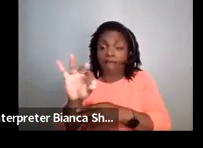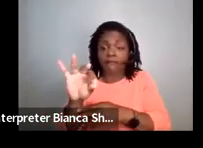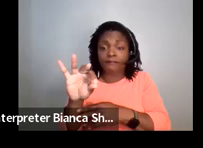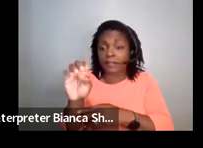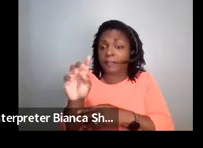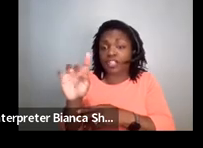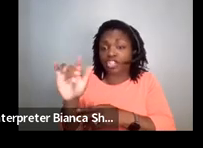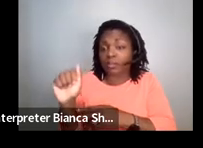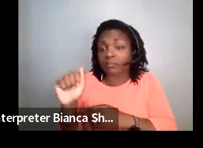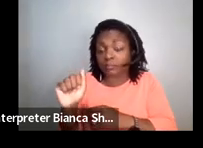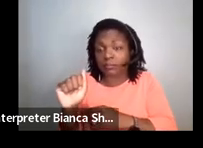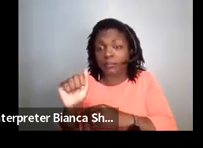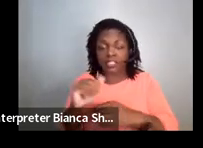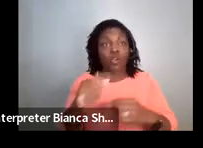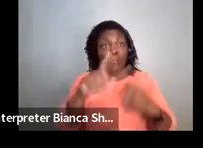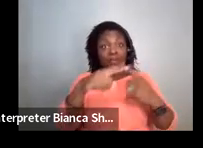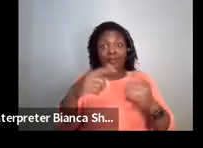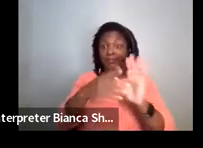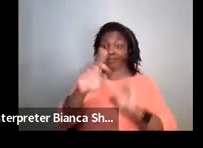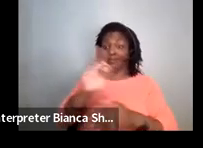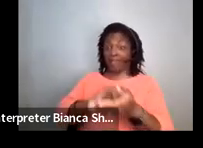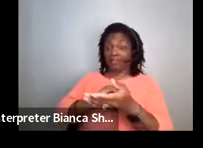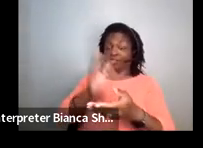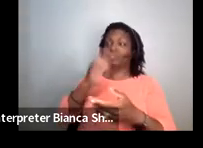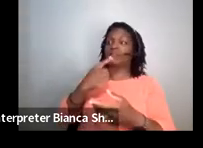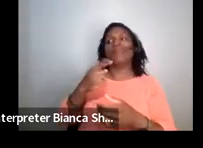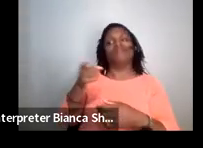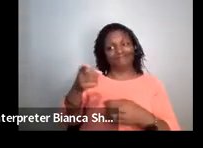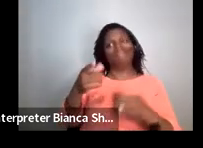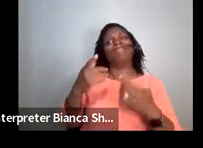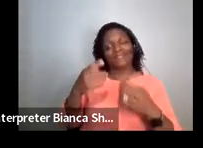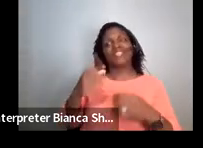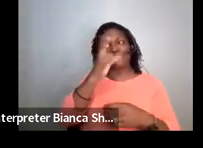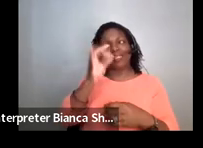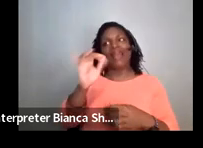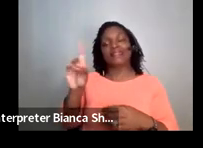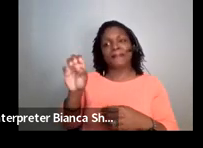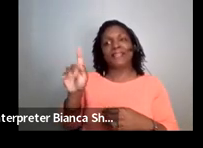What type look Even sometime depression and other mental conditions can look like a dementia.